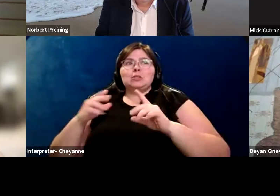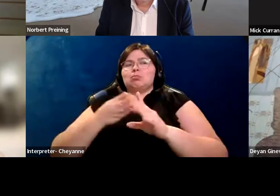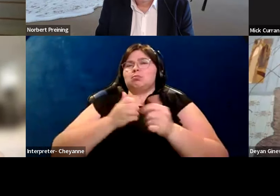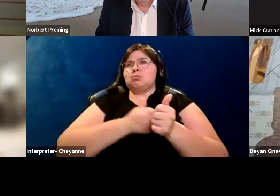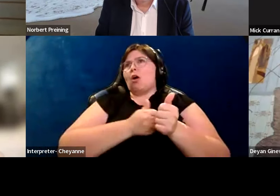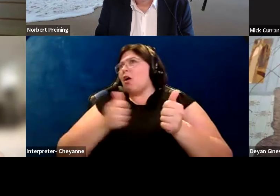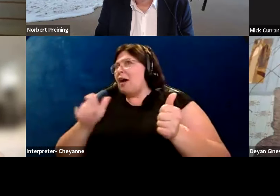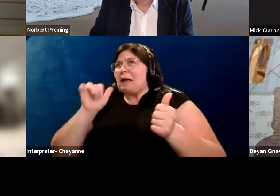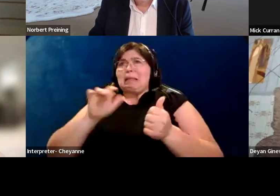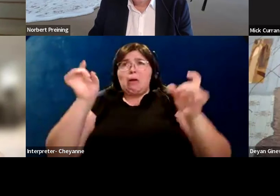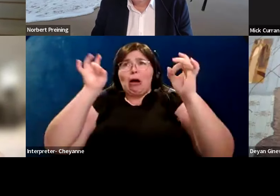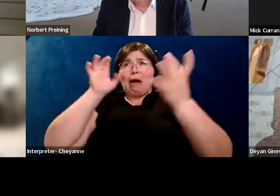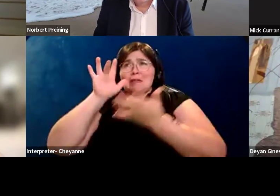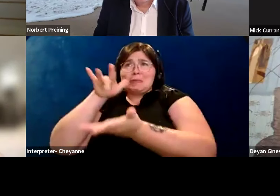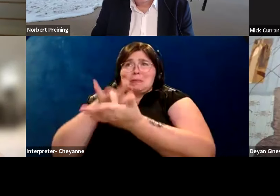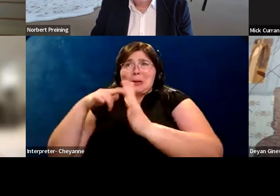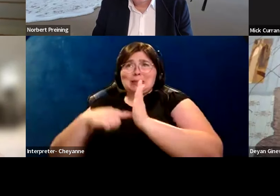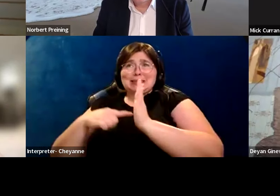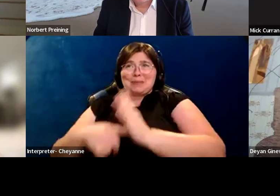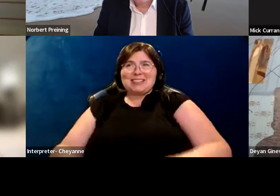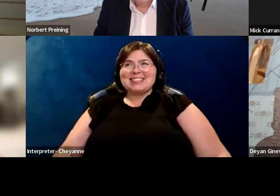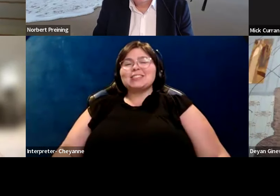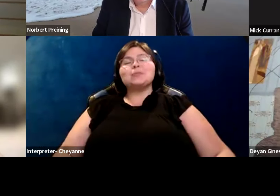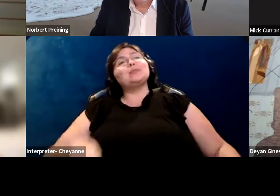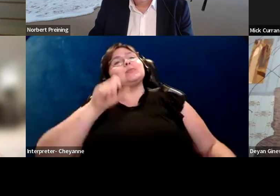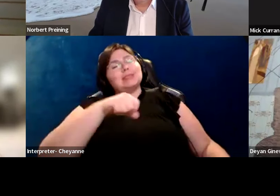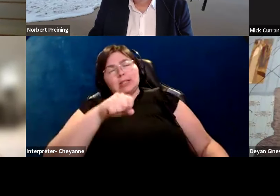example that we saw? Yeah, it's an excellent topic.